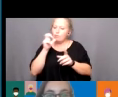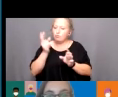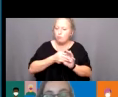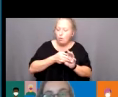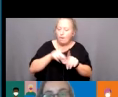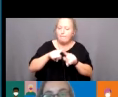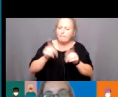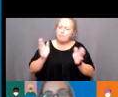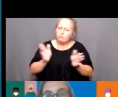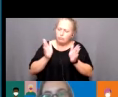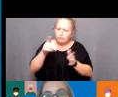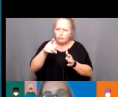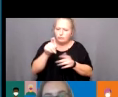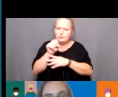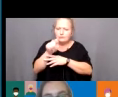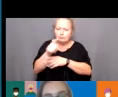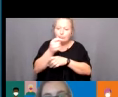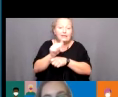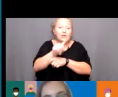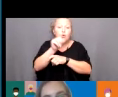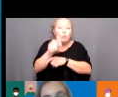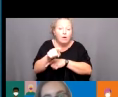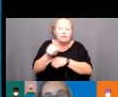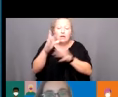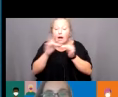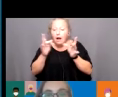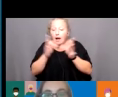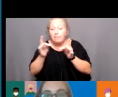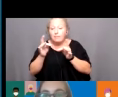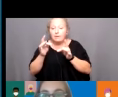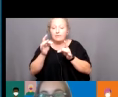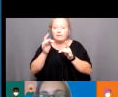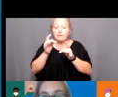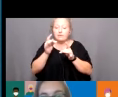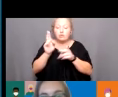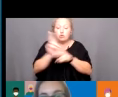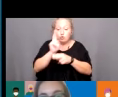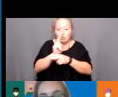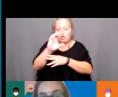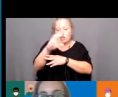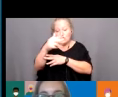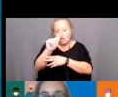encourage you to submit any questions or comments through the chat feature